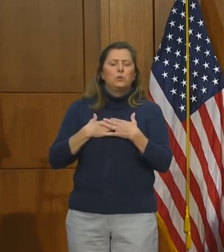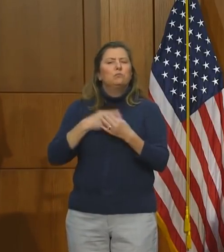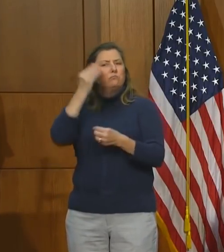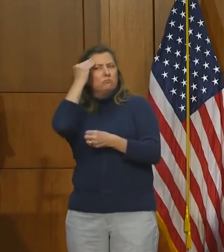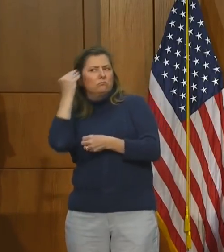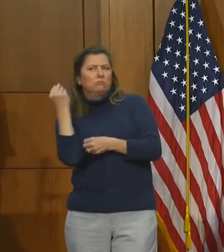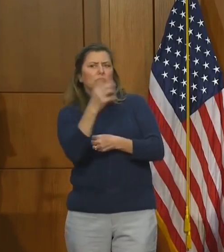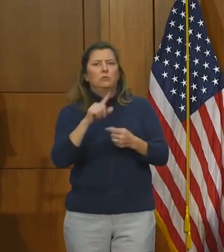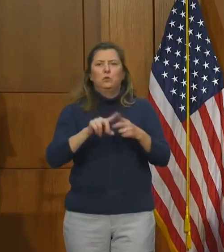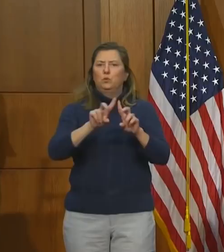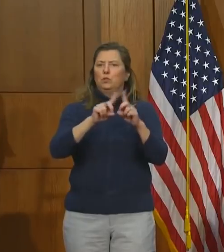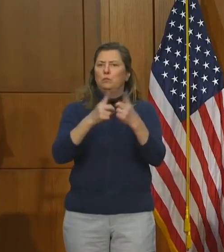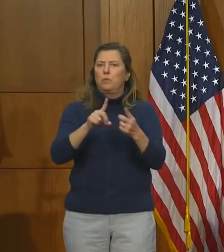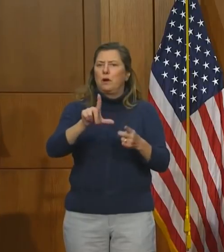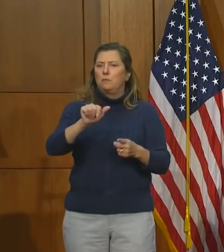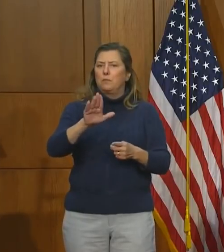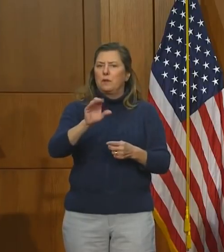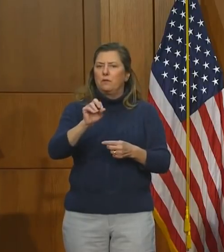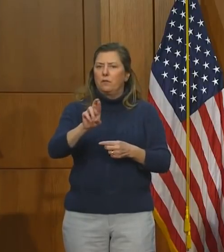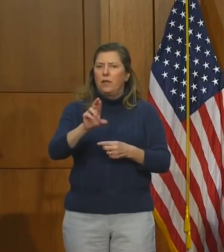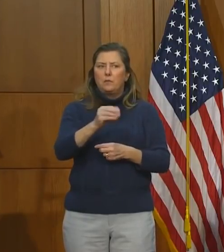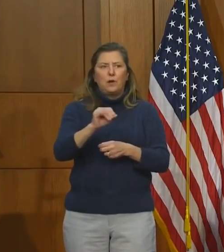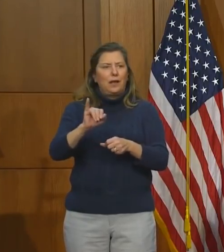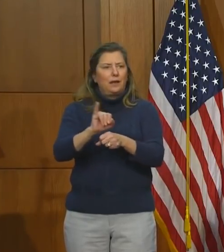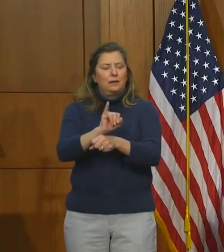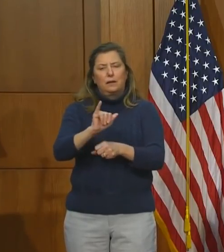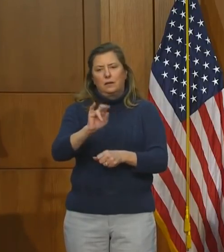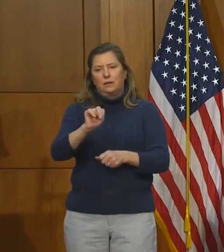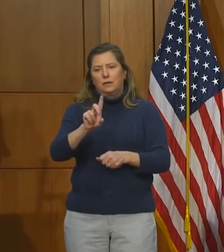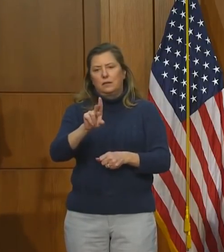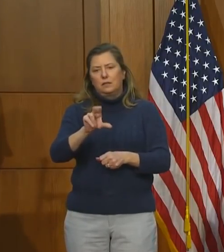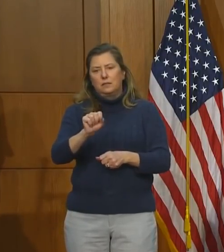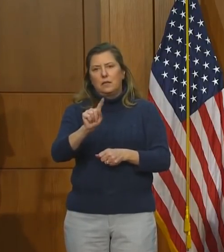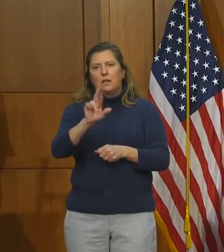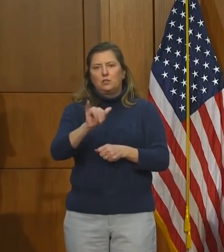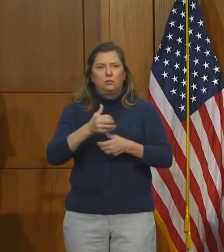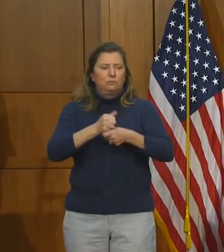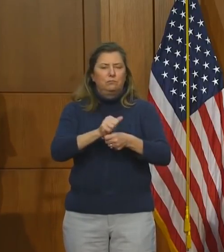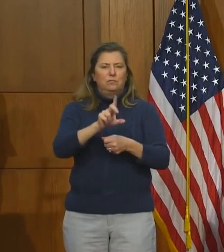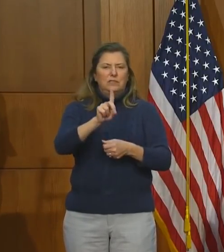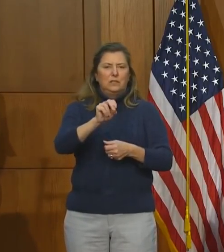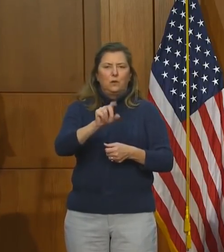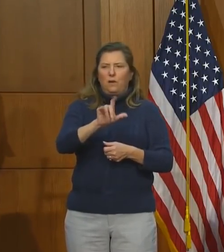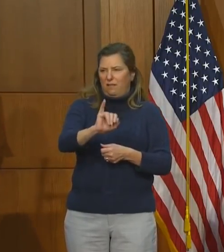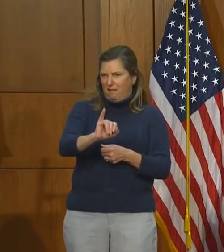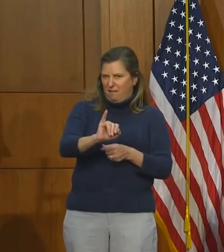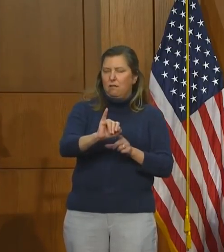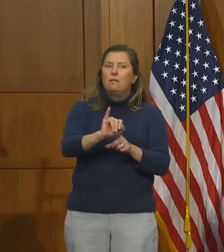FEEL YOUR WORKPLACE IS UNSAFE BECAUSE IT IS NOT FOLLOWING THE RULES. PLEASE REPORT THAT TO